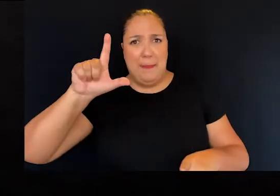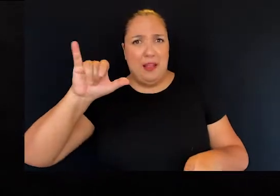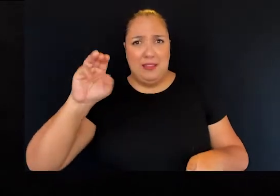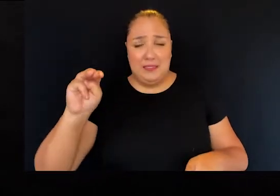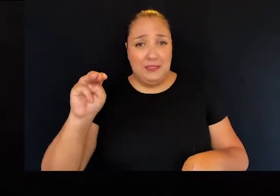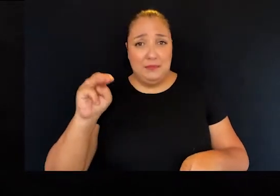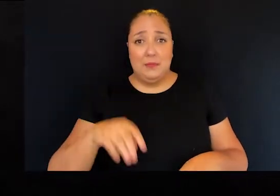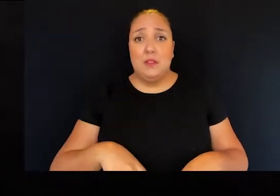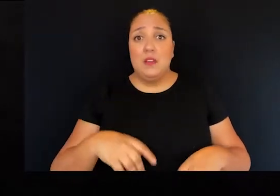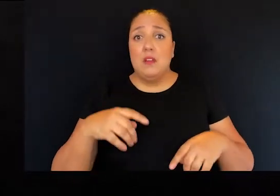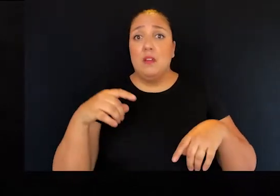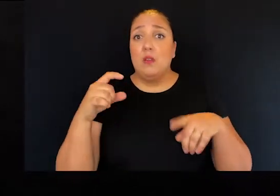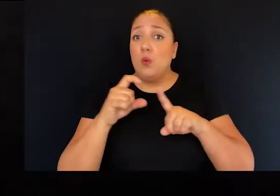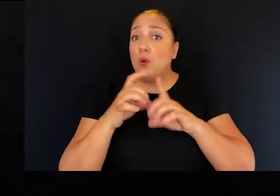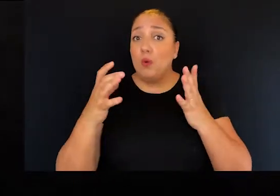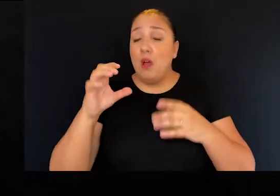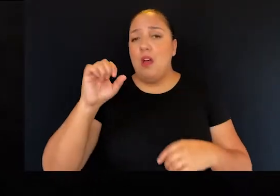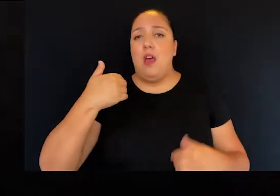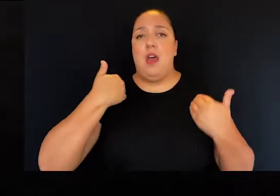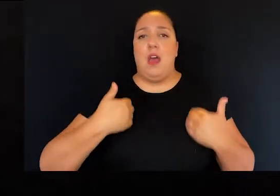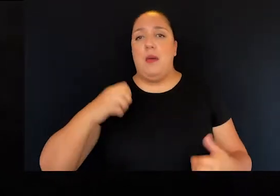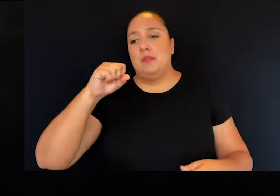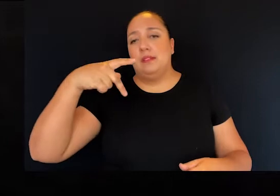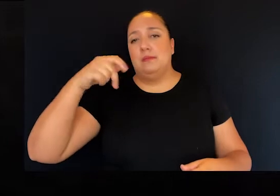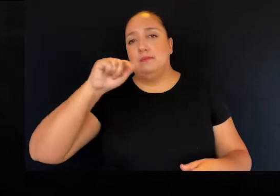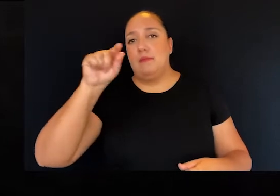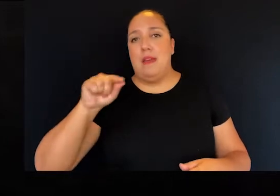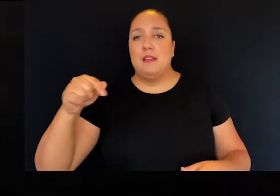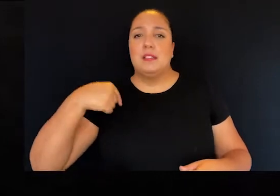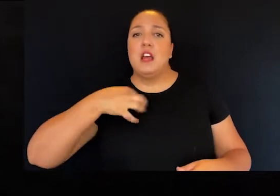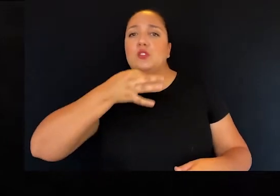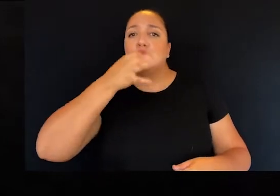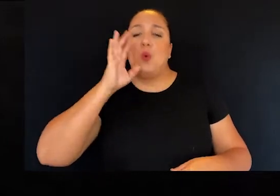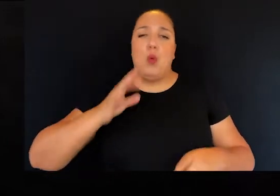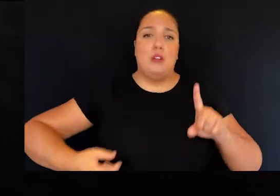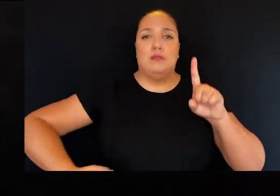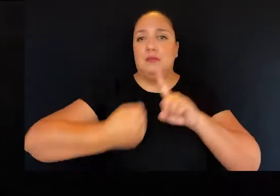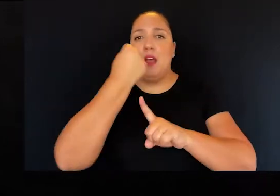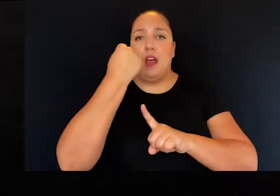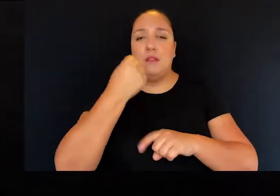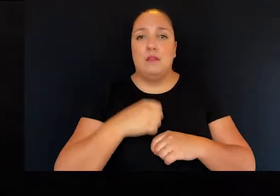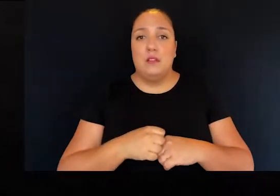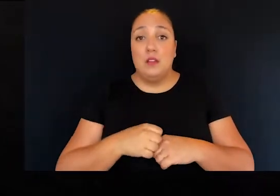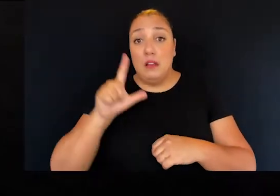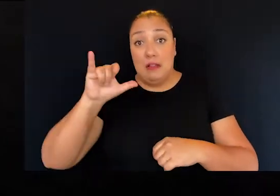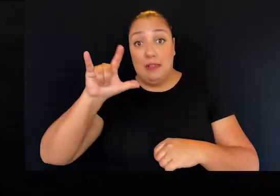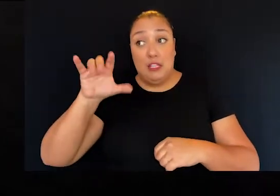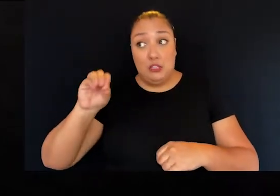The lyrics read as follows. "I'm a spaz, I'm about to knock somebody out." After learning about the slur and being educated